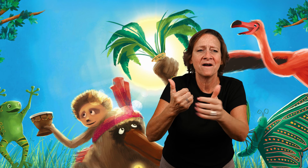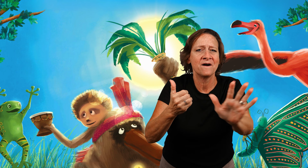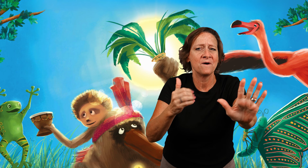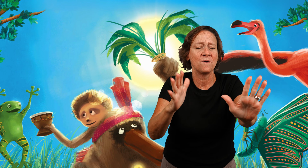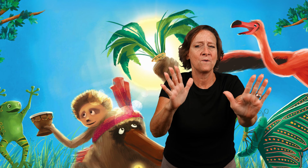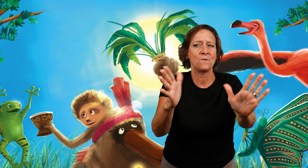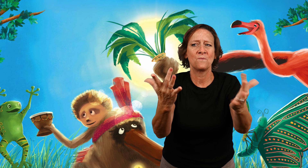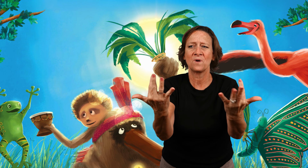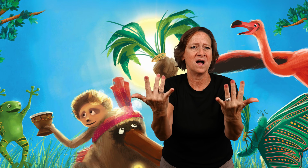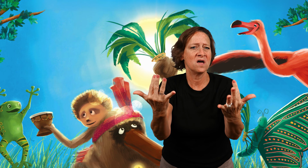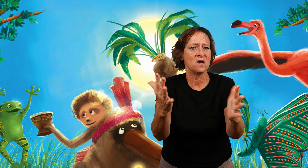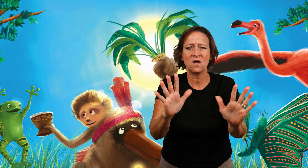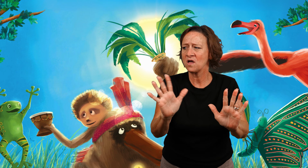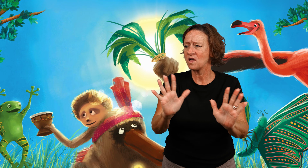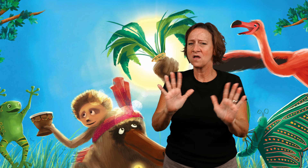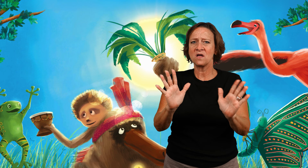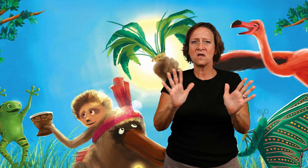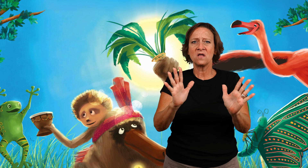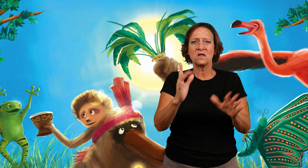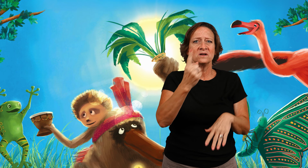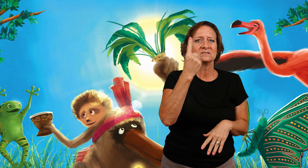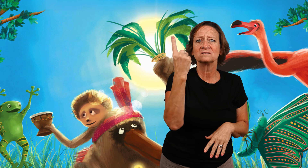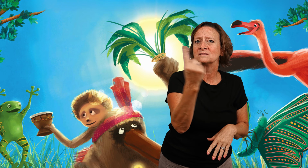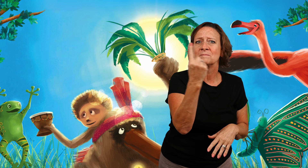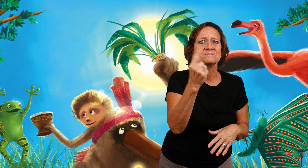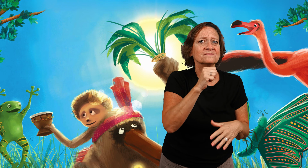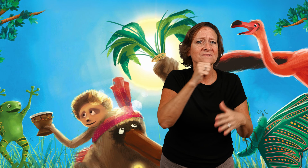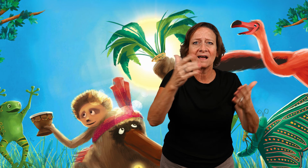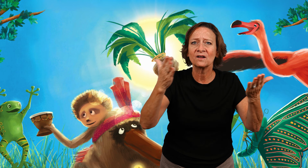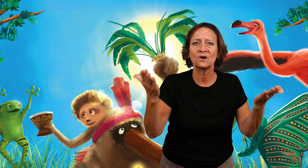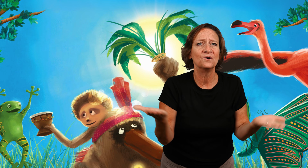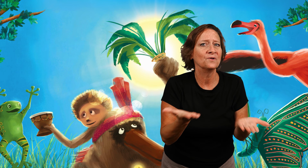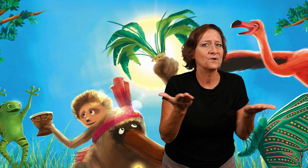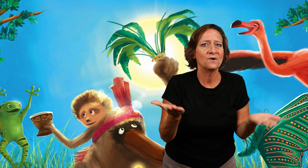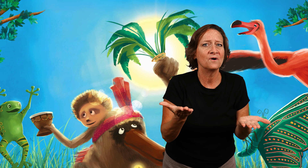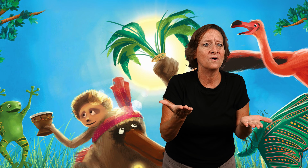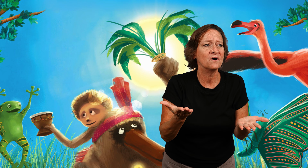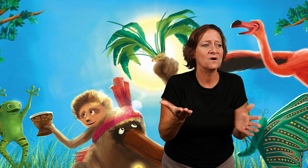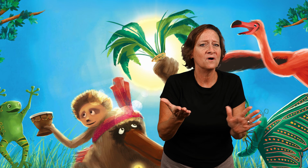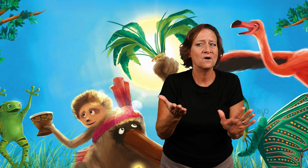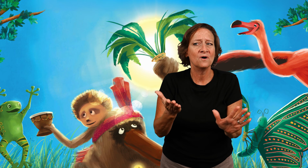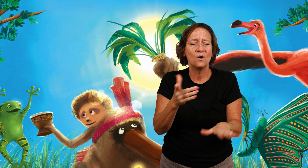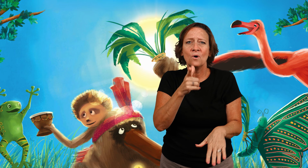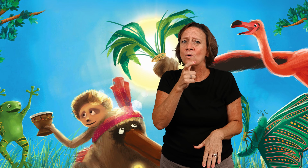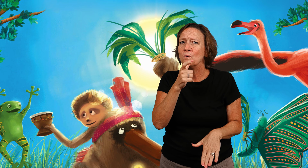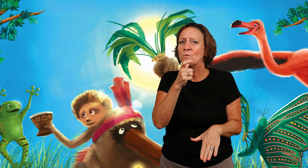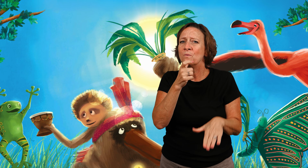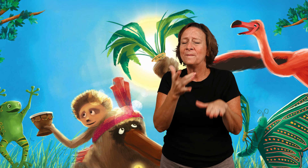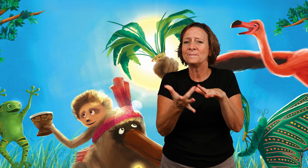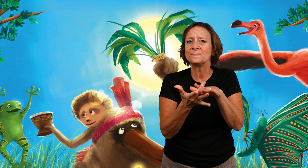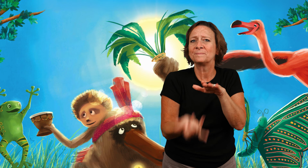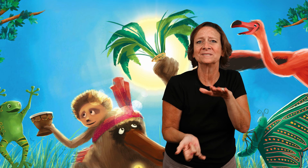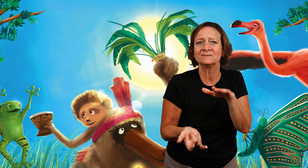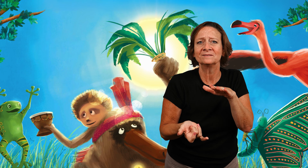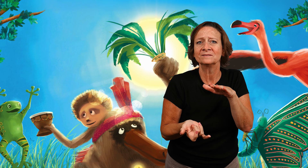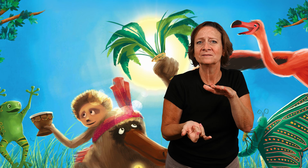But Baboon stopped mid-cheer because someone wasn’t there. Who was missing?